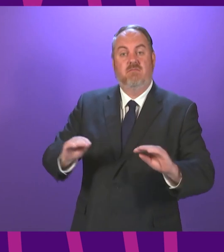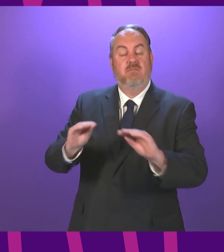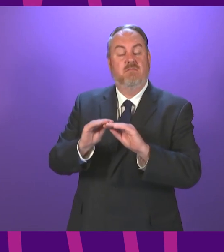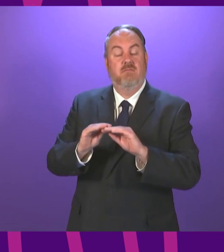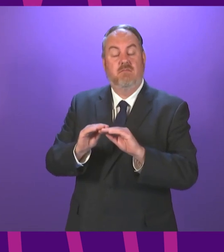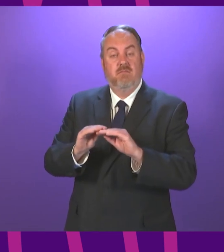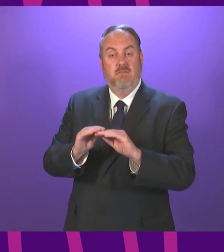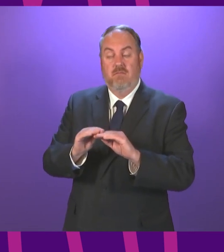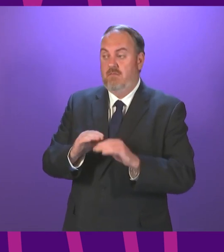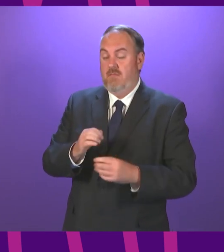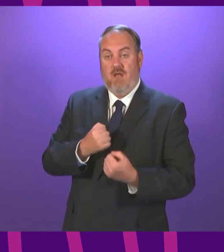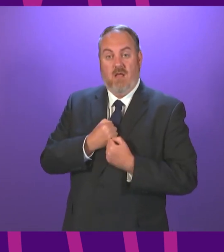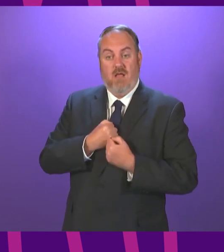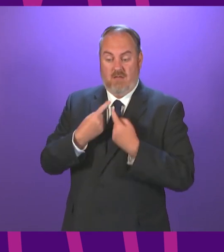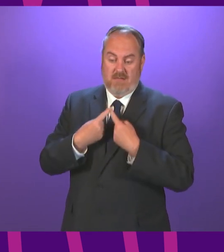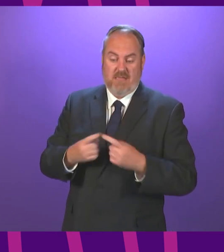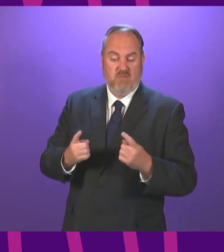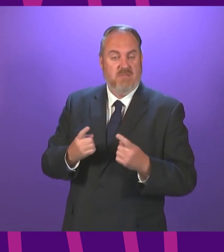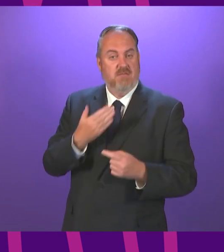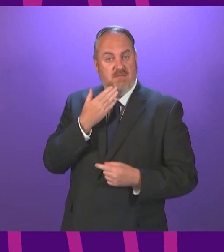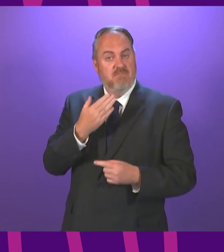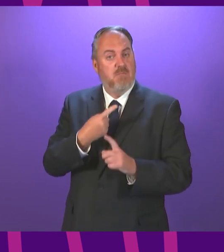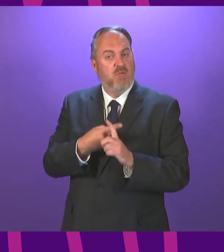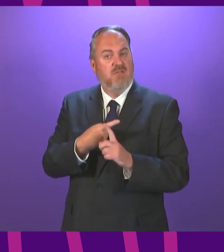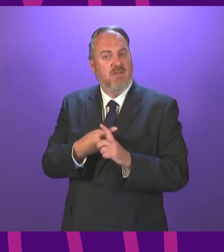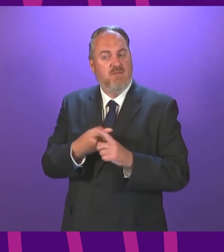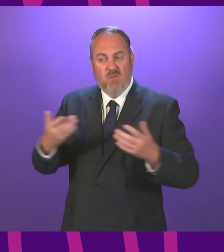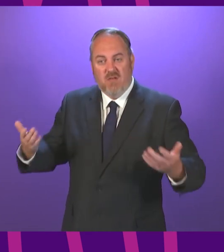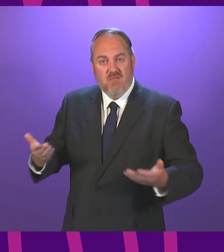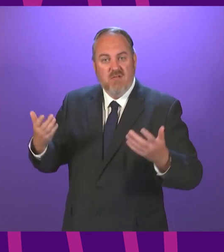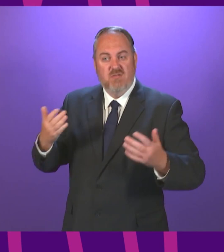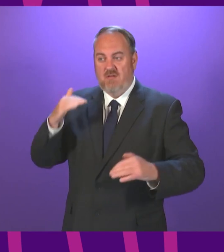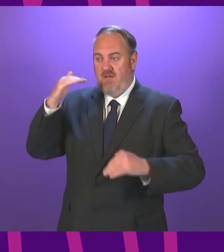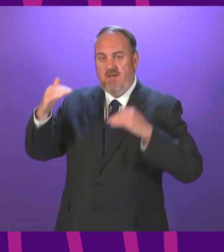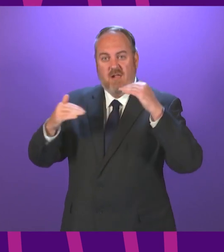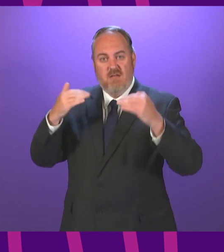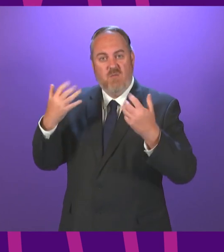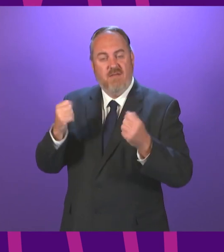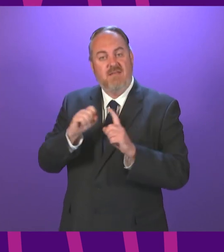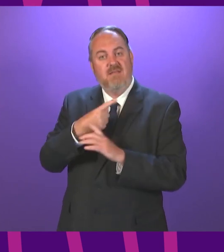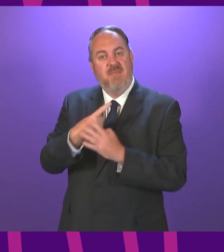positive in relation to getting services for adults with disabilities back to much greater